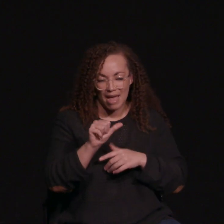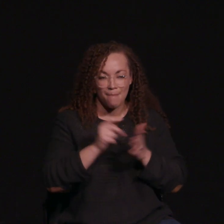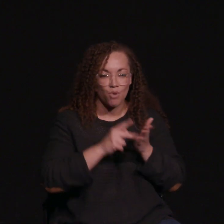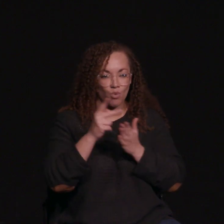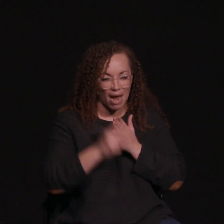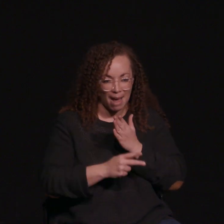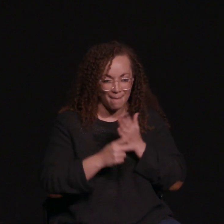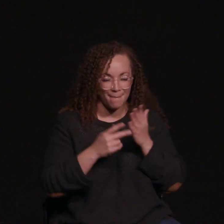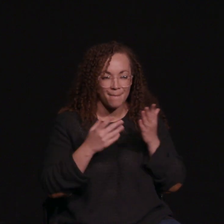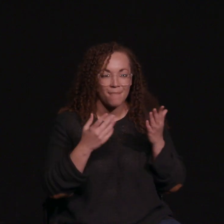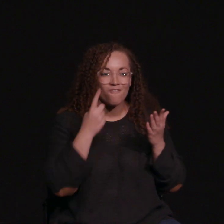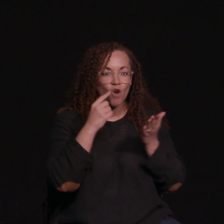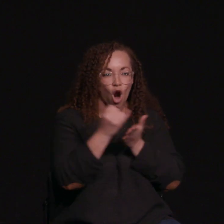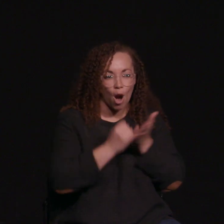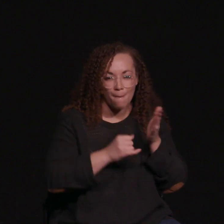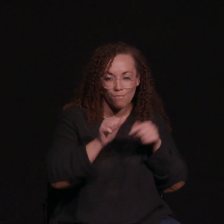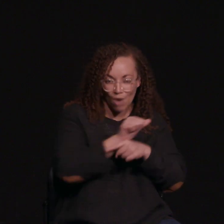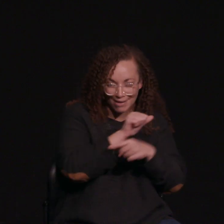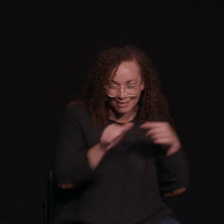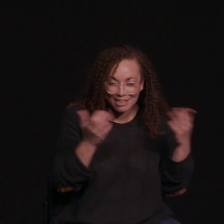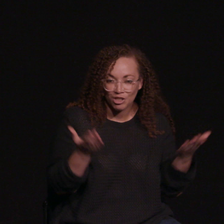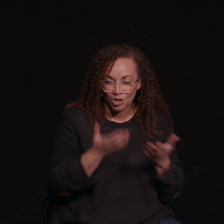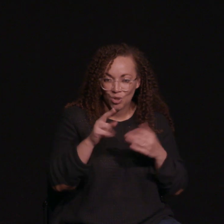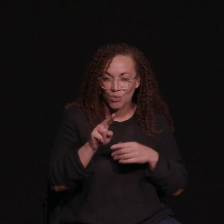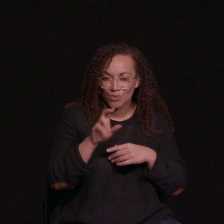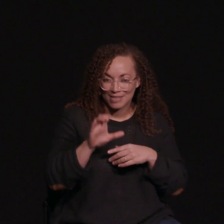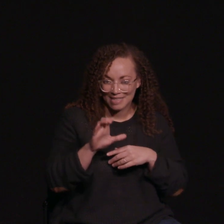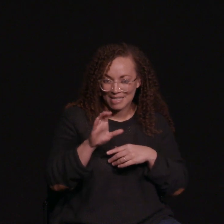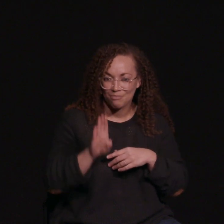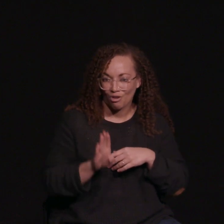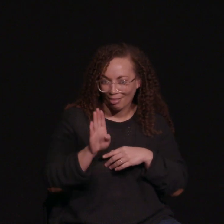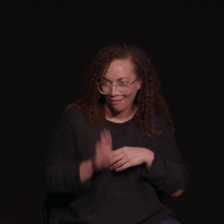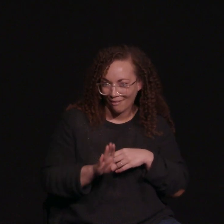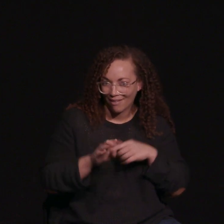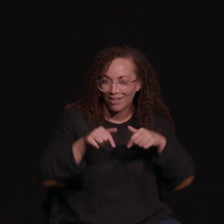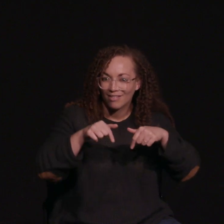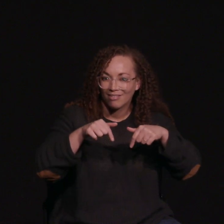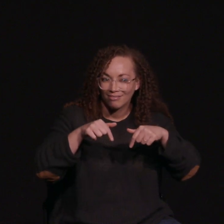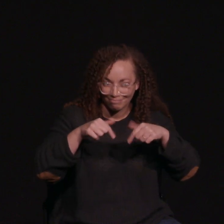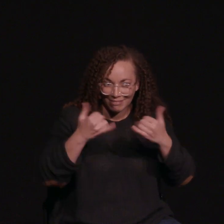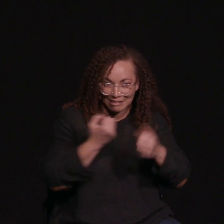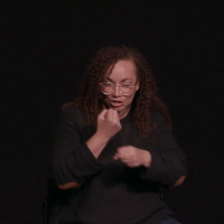Berkeley this fall.